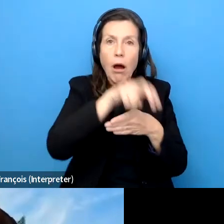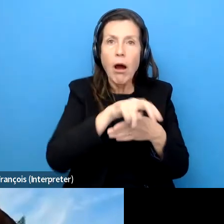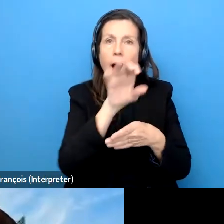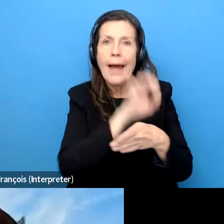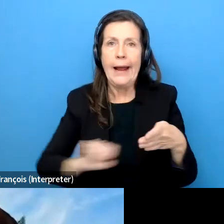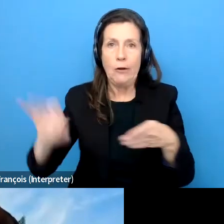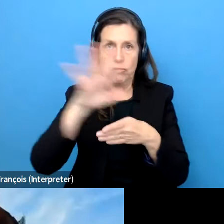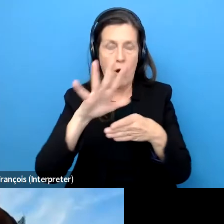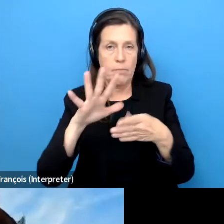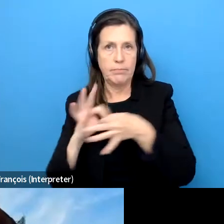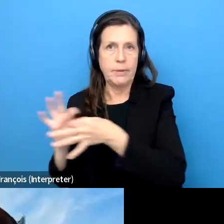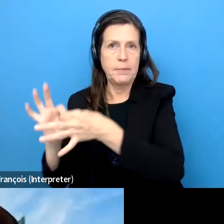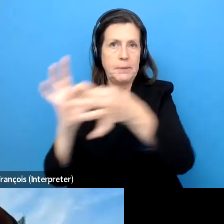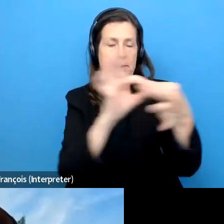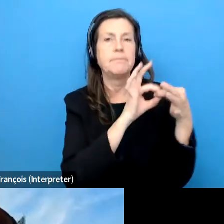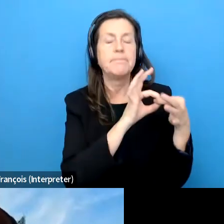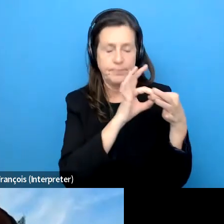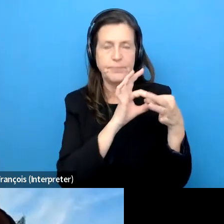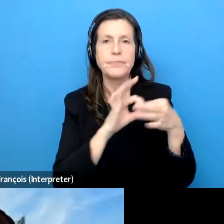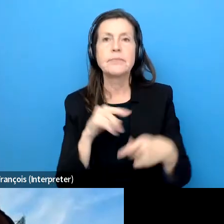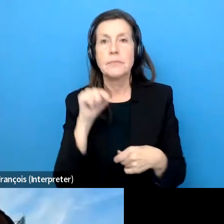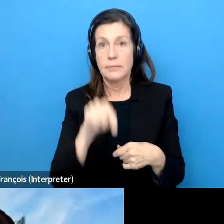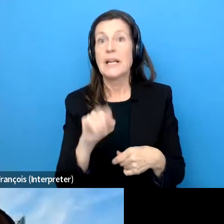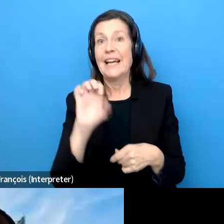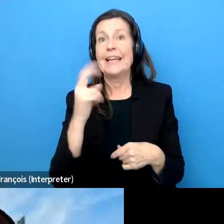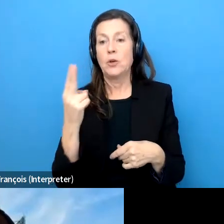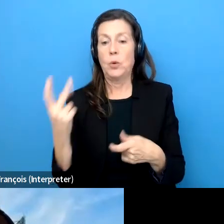at the European level as member states have their own solutions.